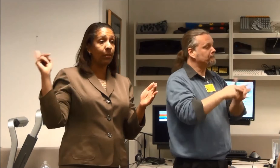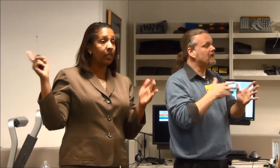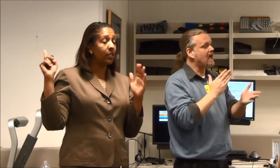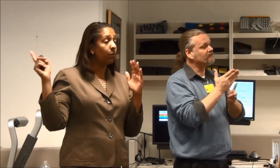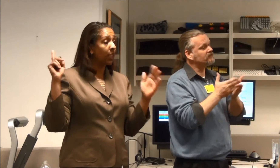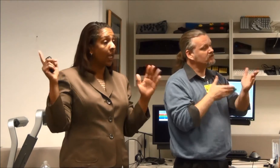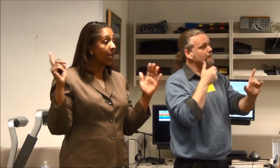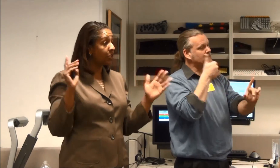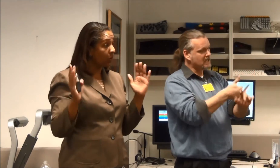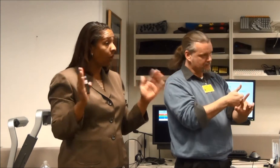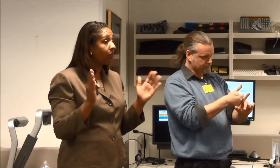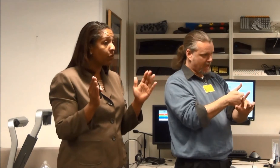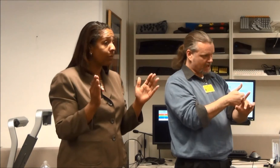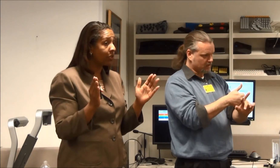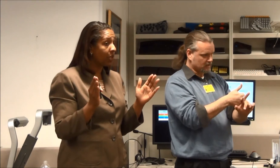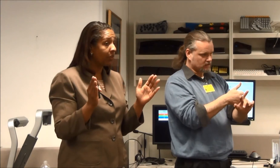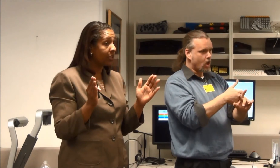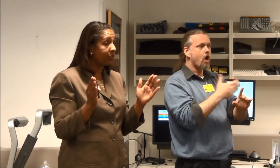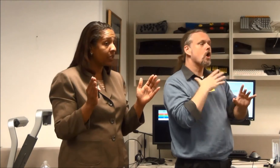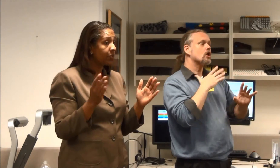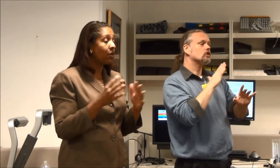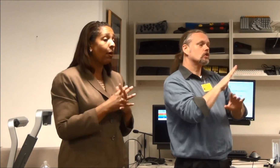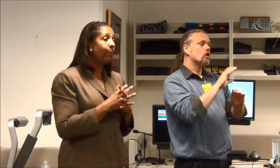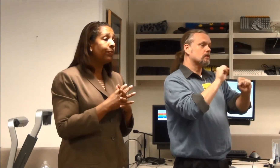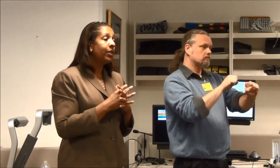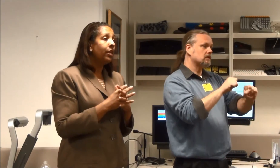ability to engage in one of those major life activities.